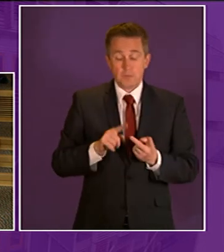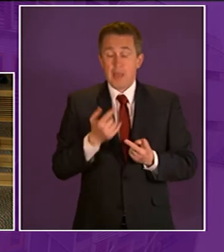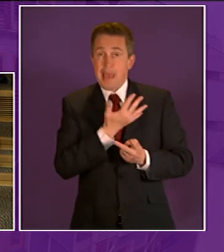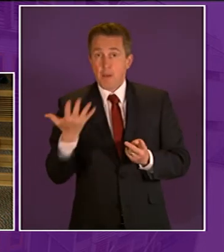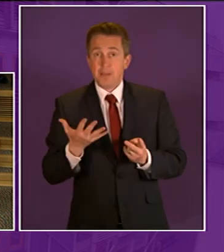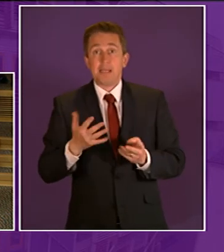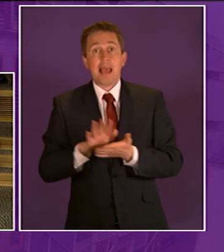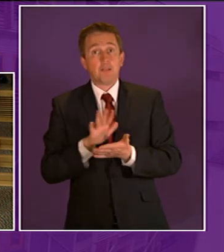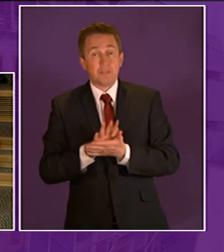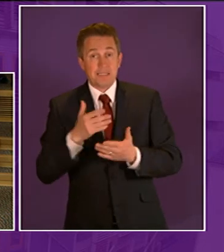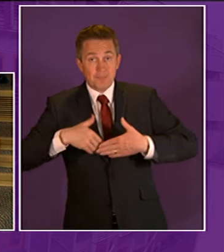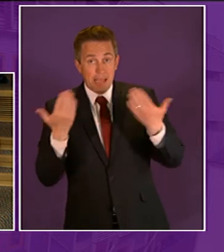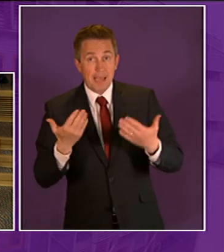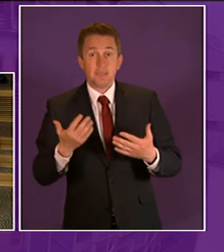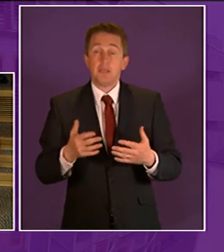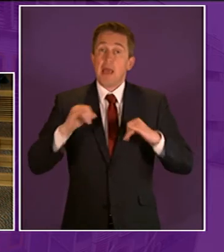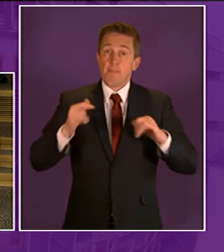The employers have proposed that the majority of lecturers should have up to 24 hours a